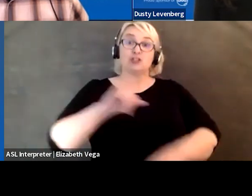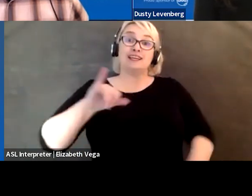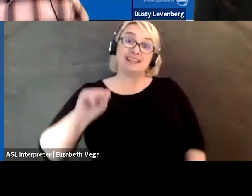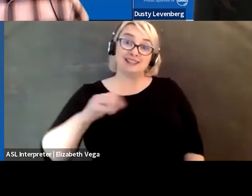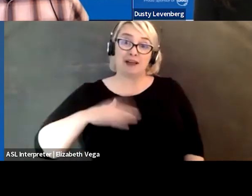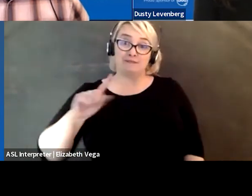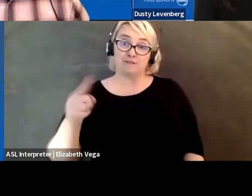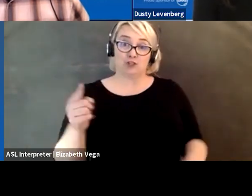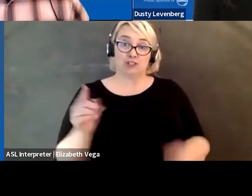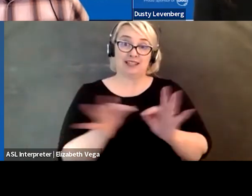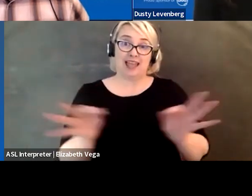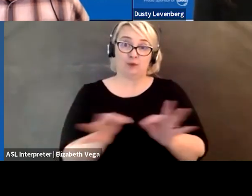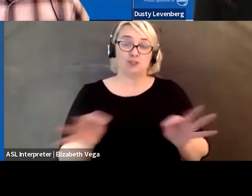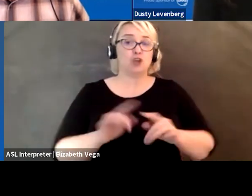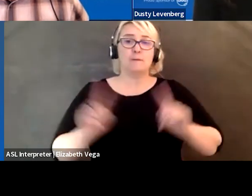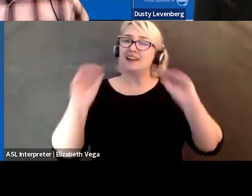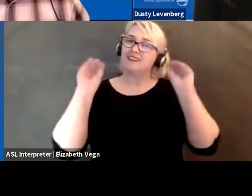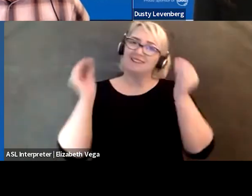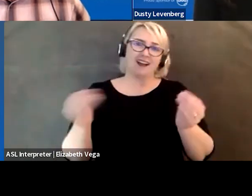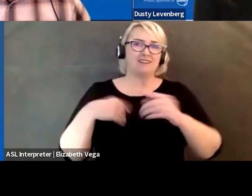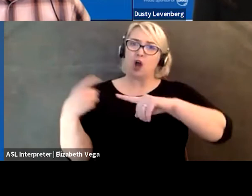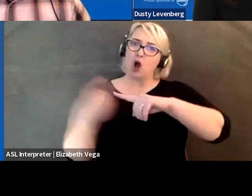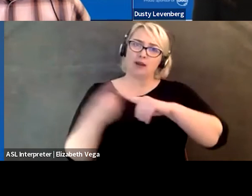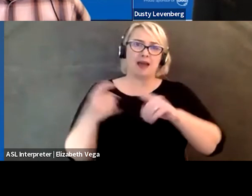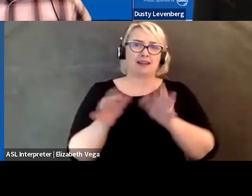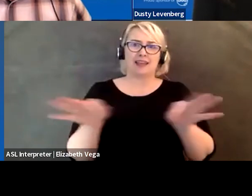And none of the automatic captioning apps like my accent.